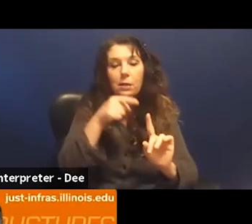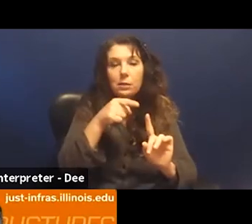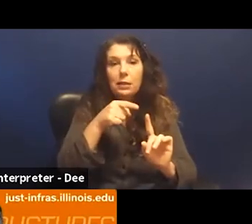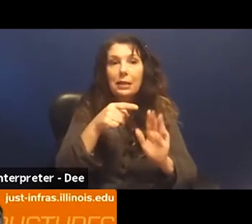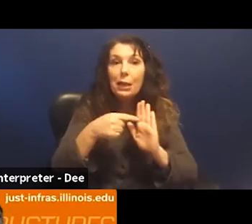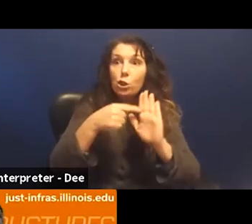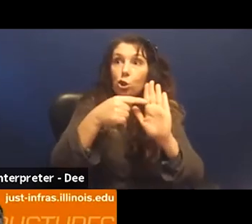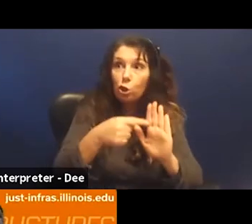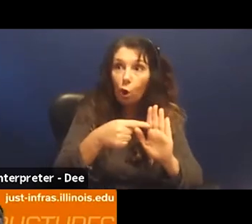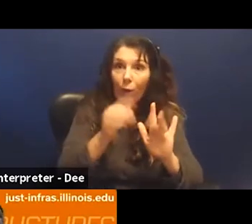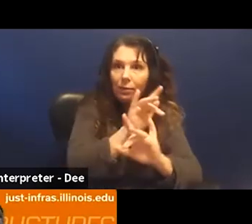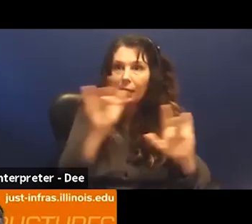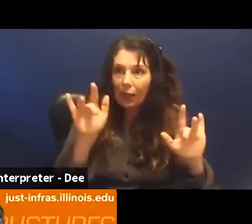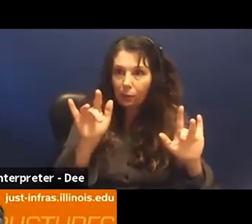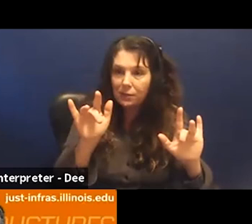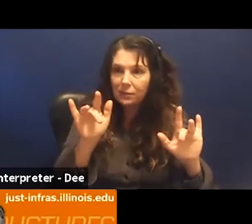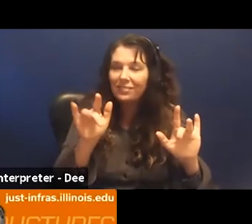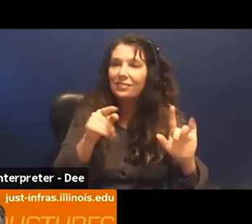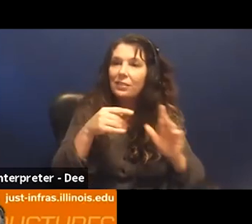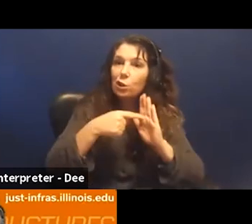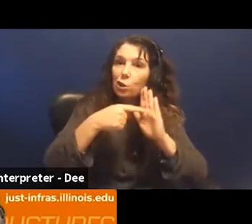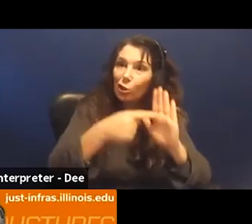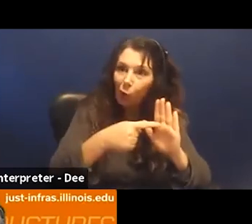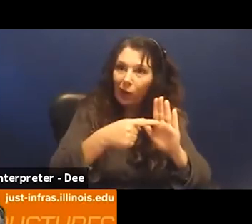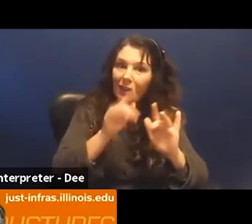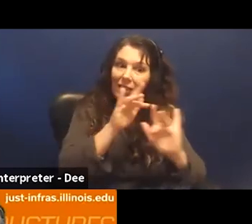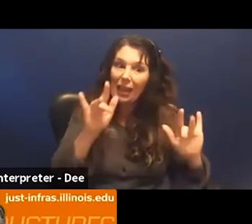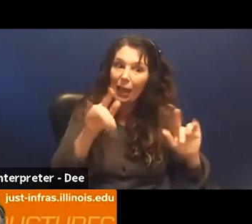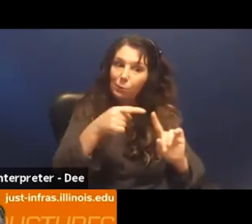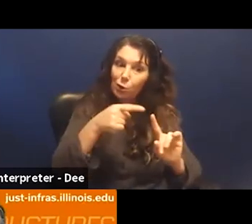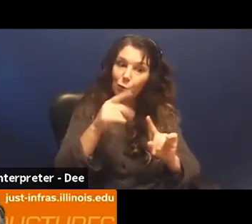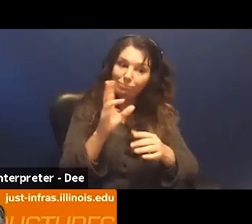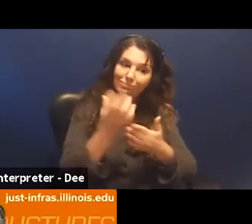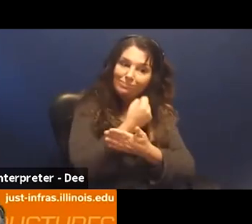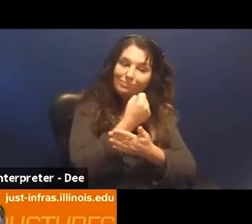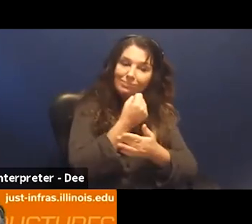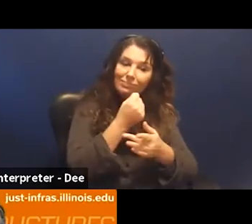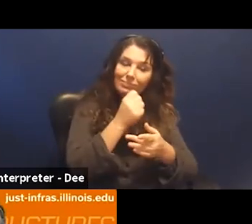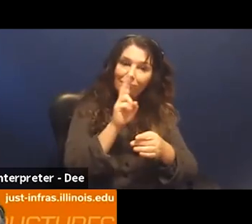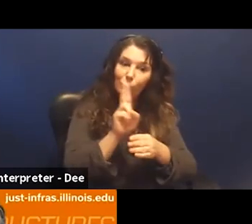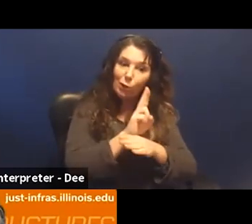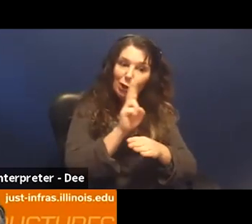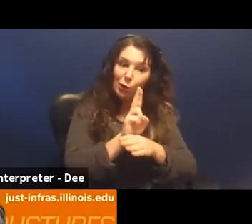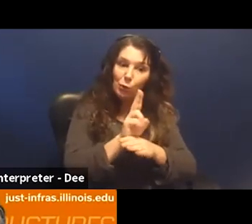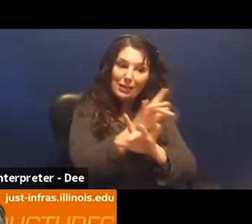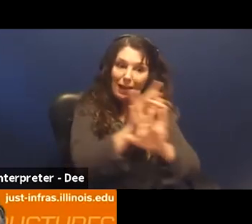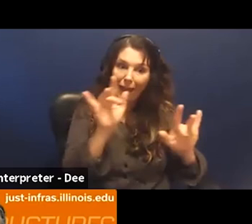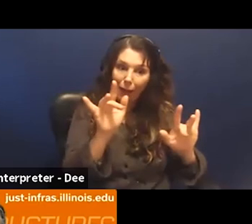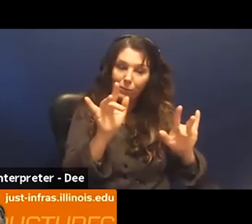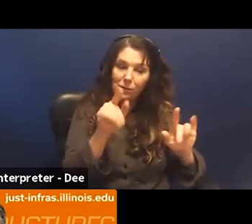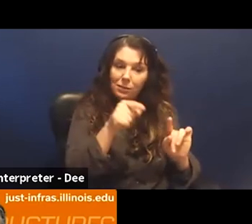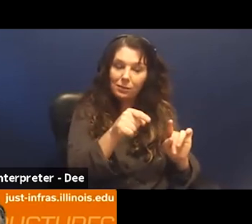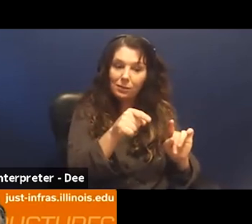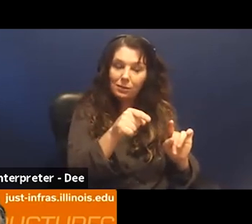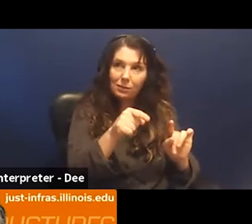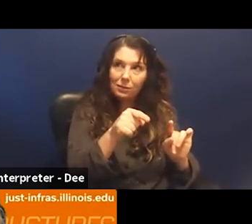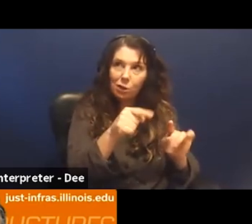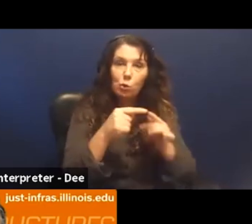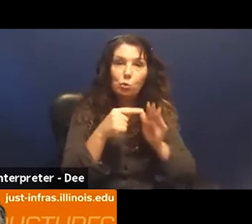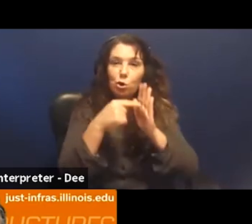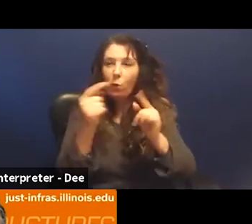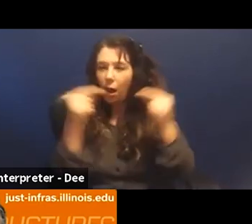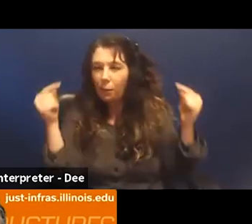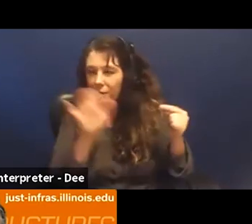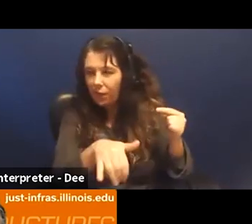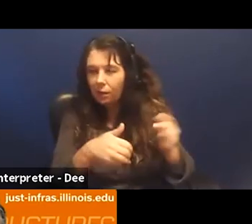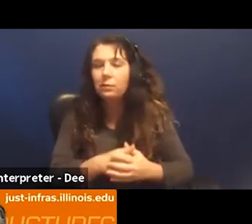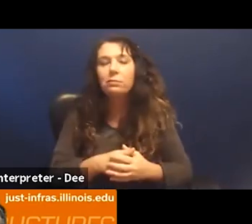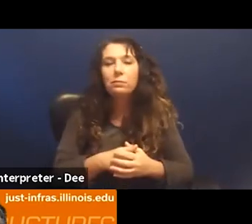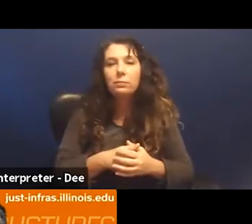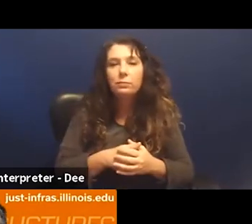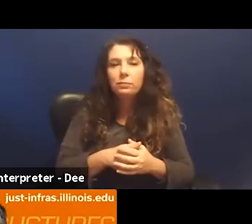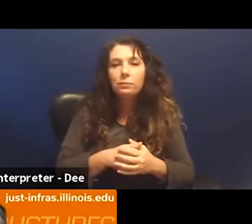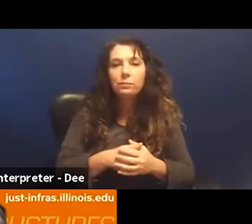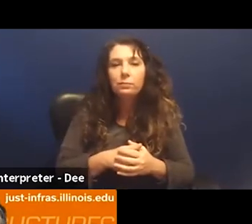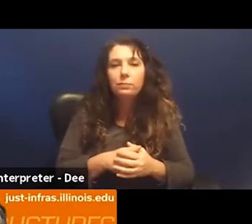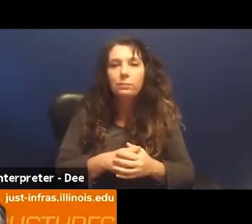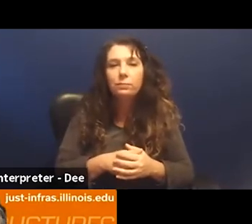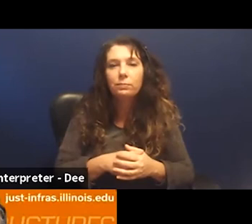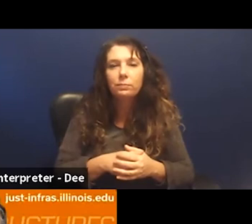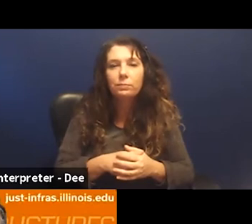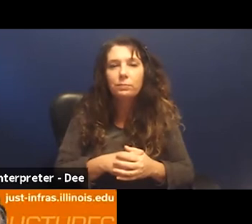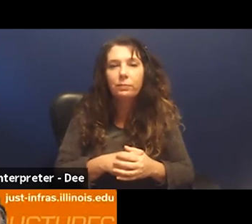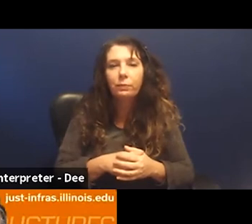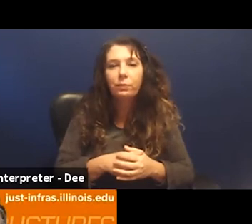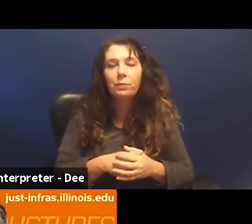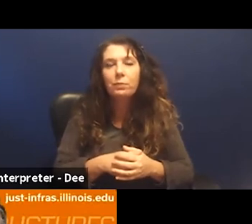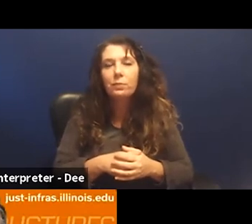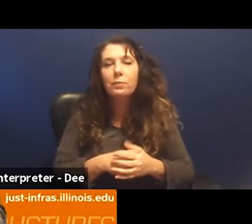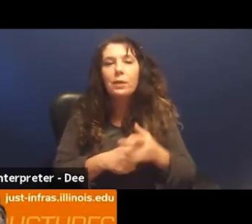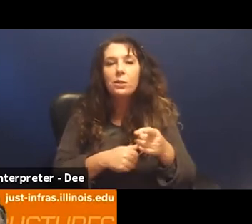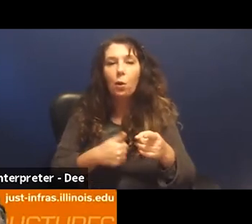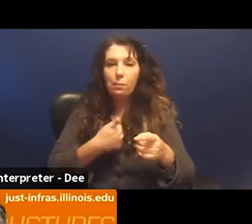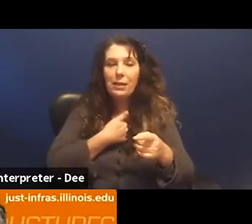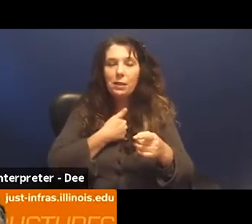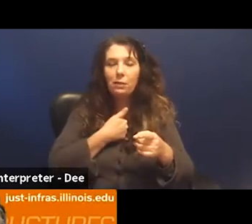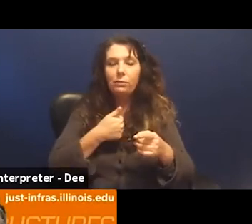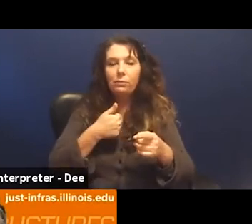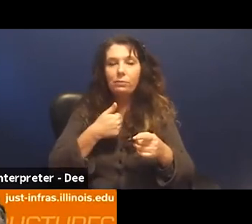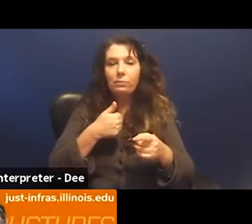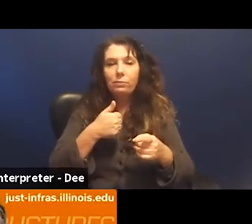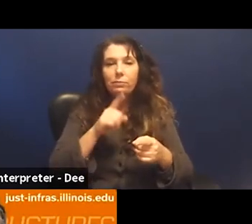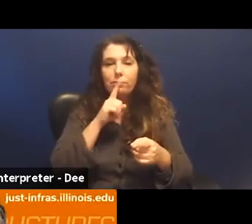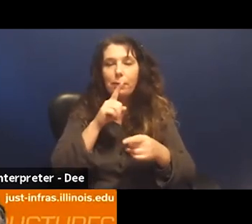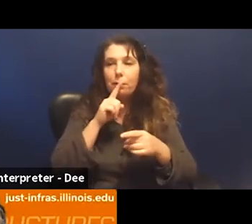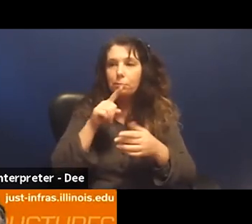absences in data, right, and is trying to sort of use presence to call out the exact opposite of this, you know, I will say, you know, other ways in which you know historically I'm trained as a smaller of early American literature, so I deal a lot and